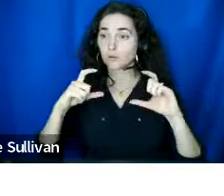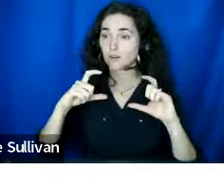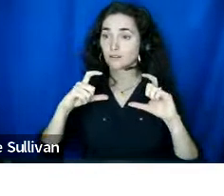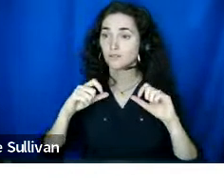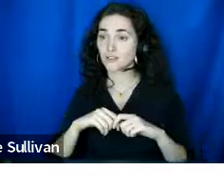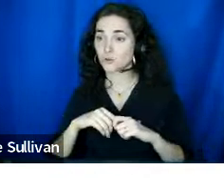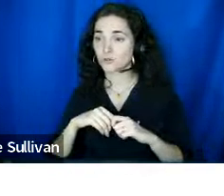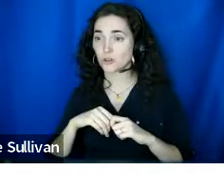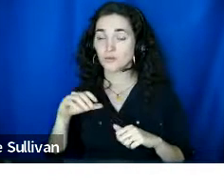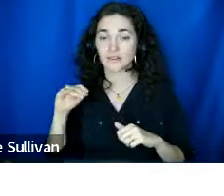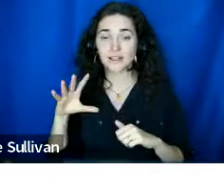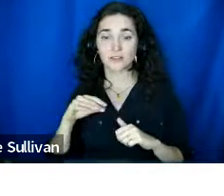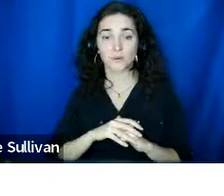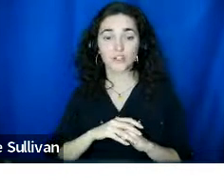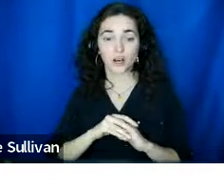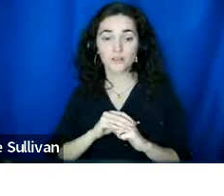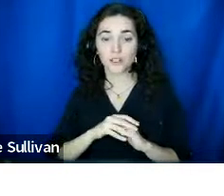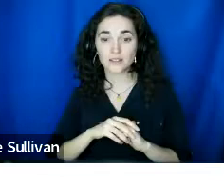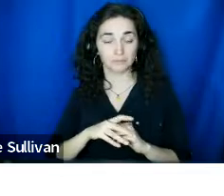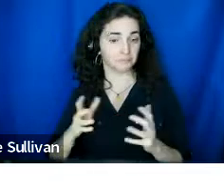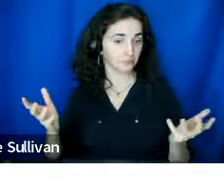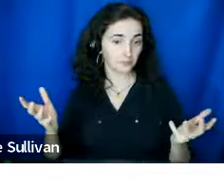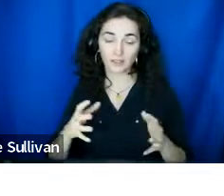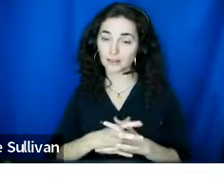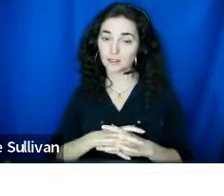But if you want to put your device horizontal and take a screenshot of this.